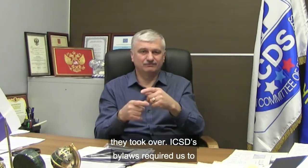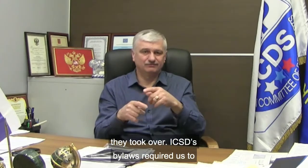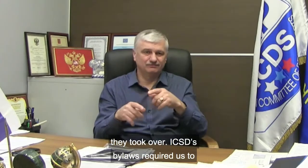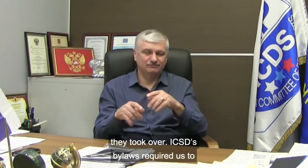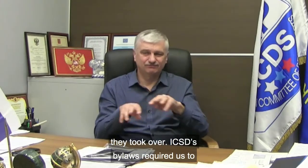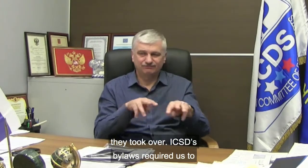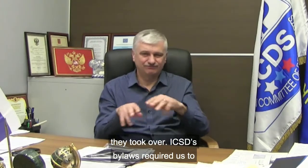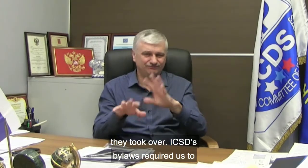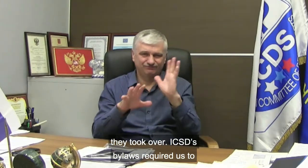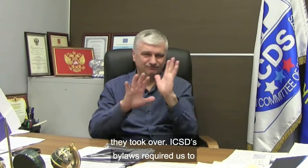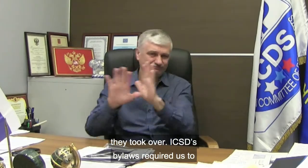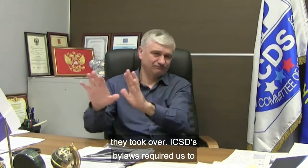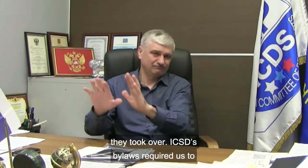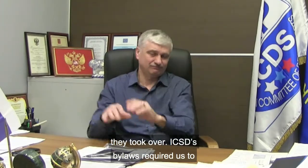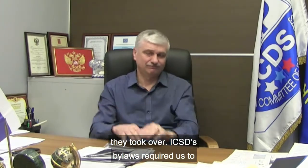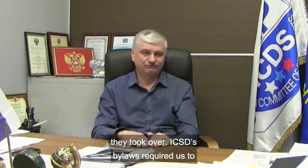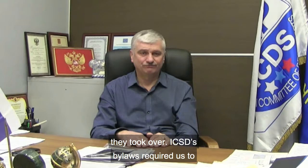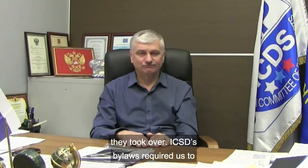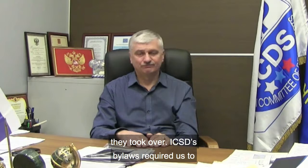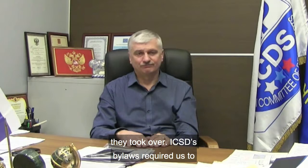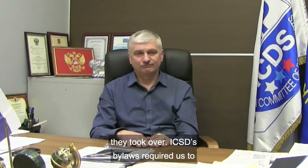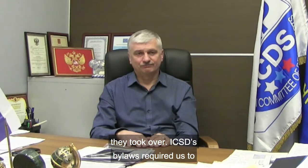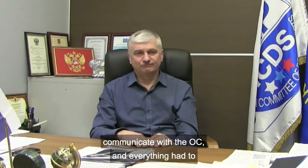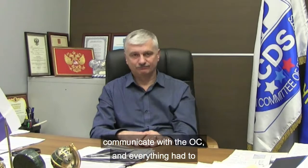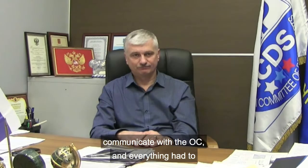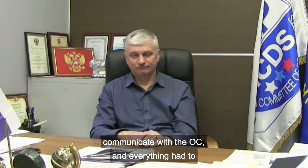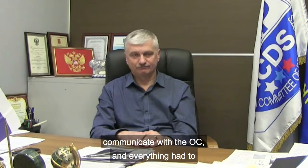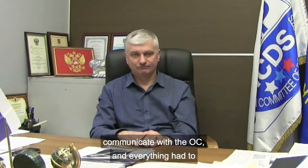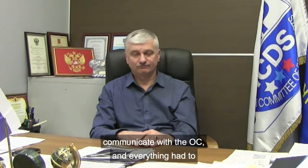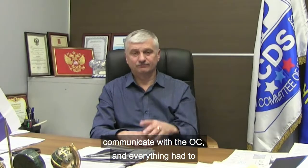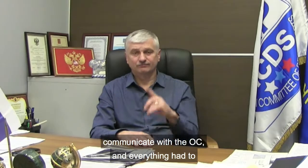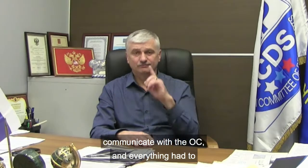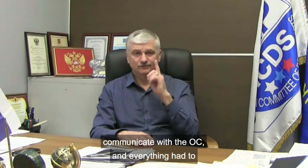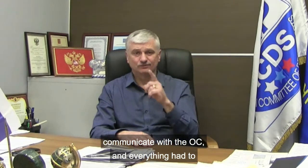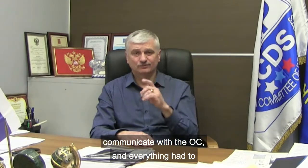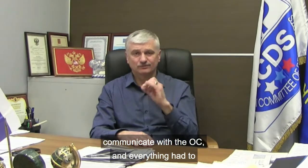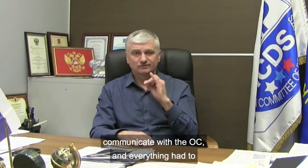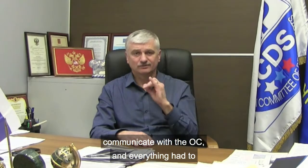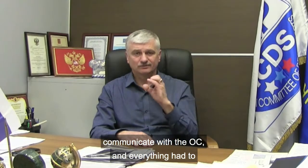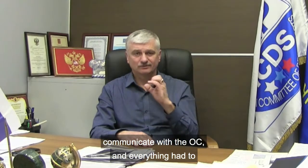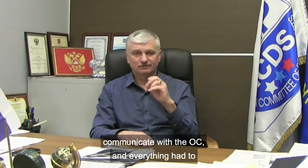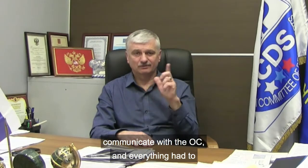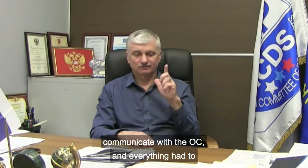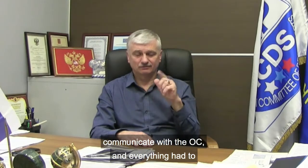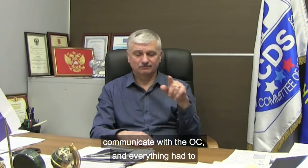they took over. ICSD’s bylaws required us to communicate with the OC, and everything had to